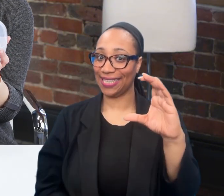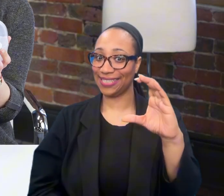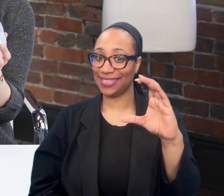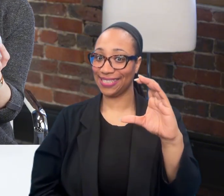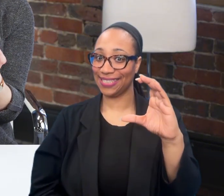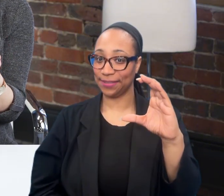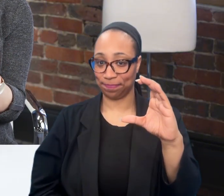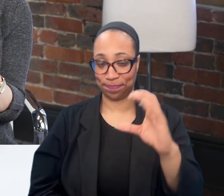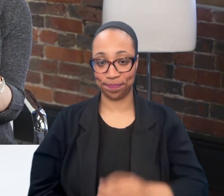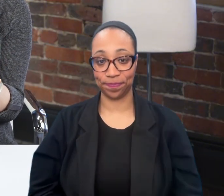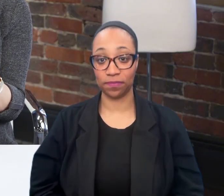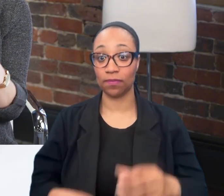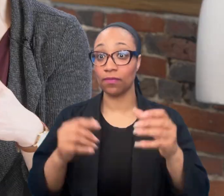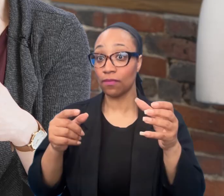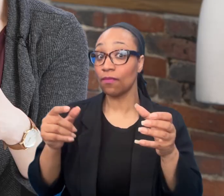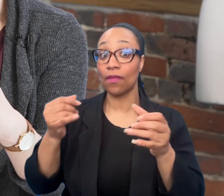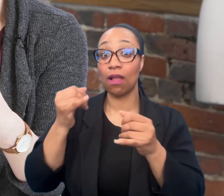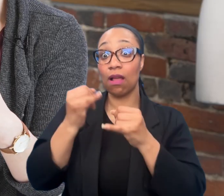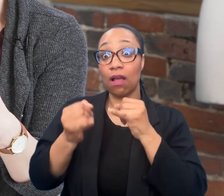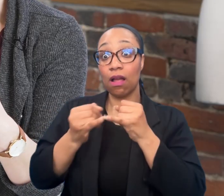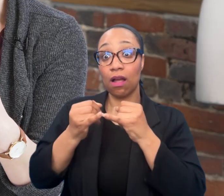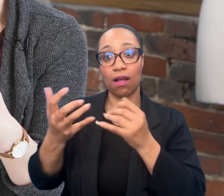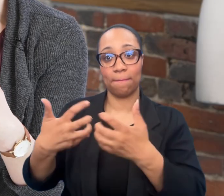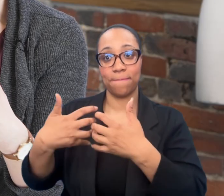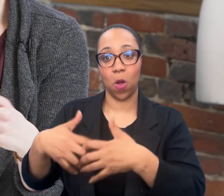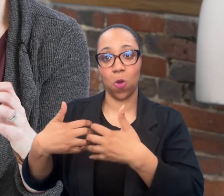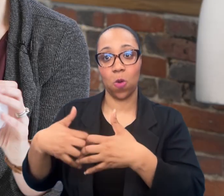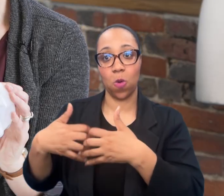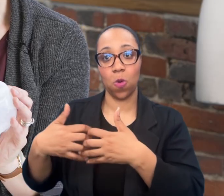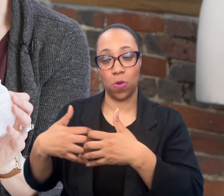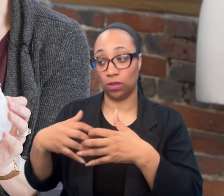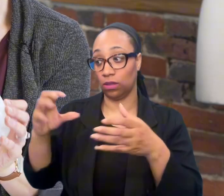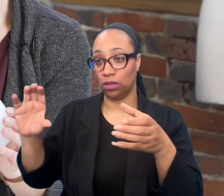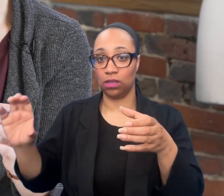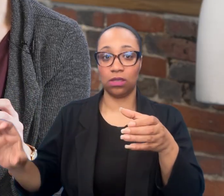motor actually goes on top so you can see there's a little shape here that matches the top of the